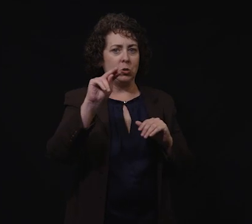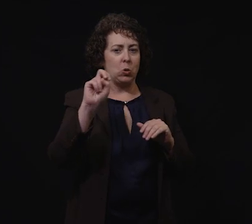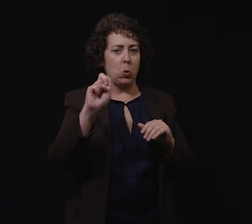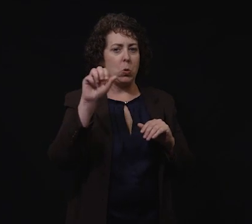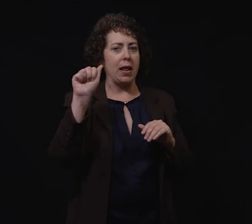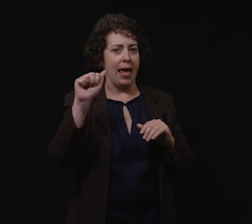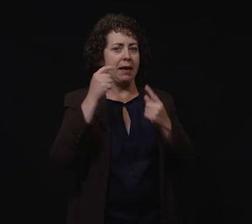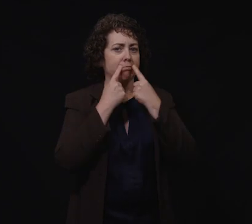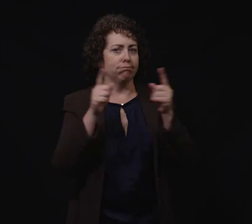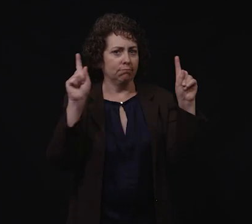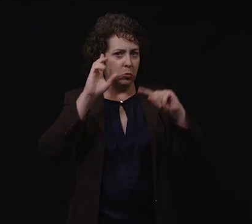Declaration